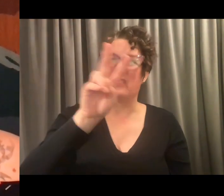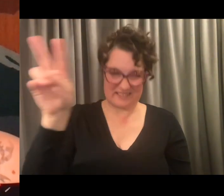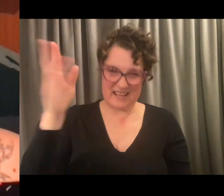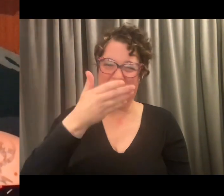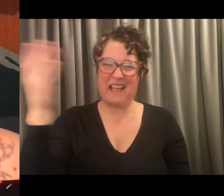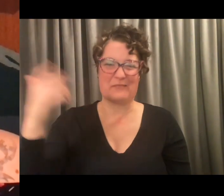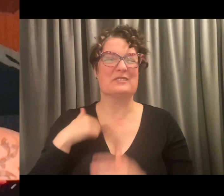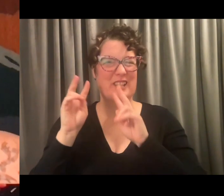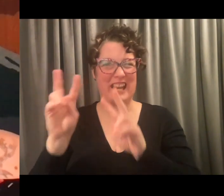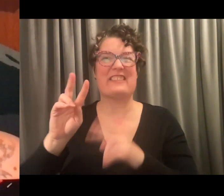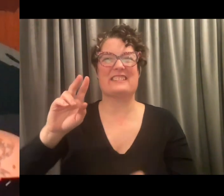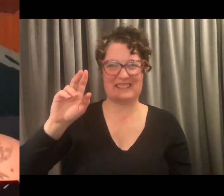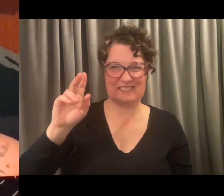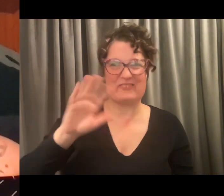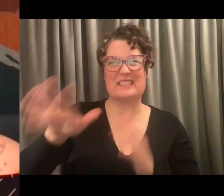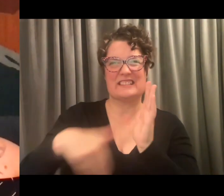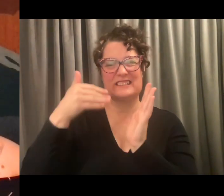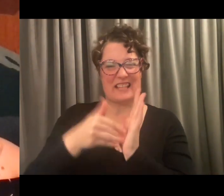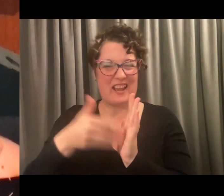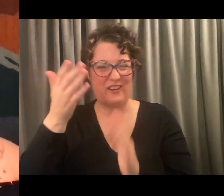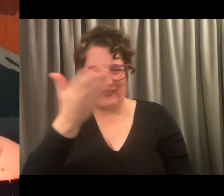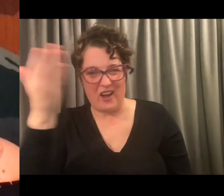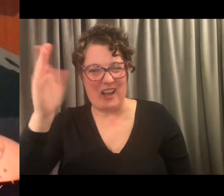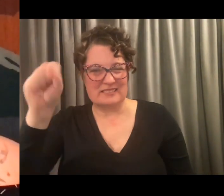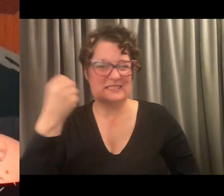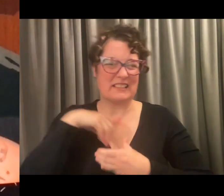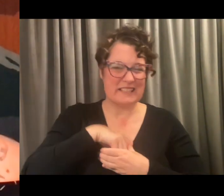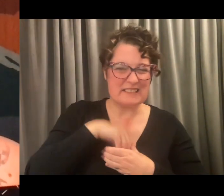for an angel to be my guide. Chills ran up and down my spine.